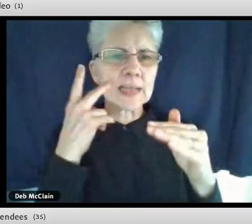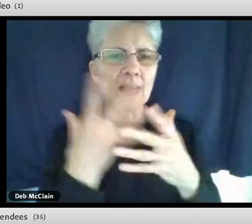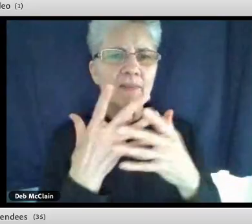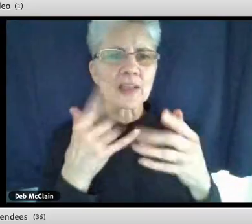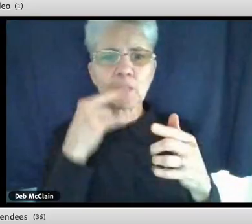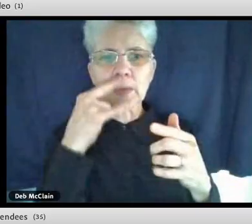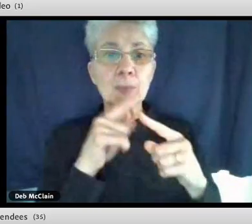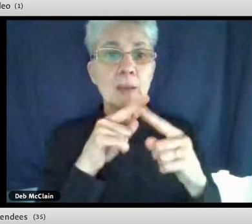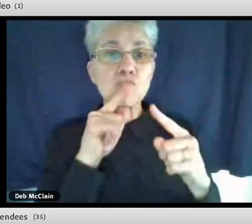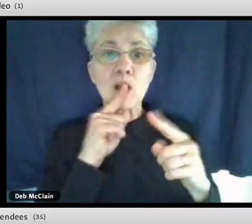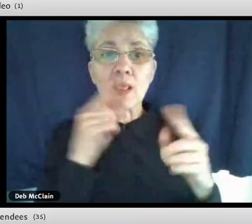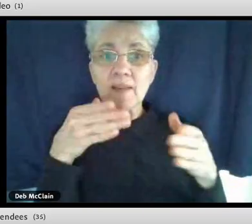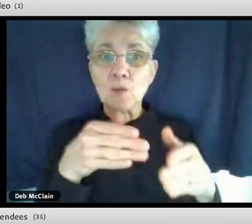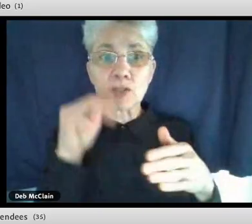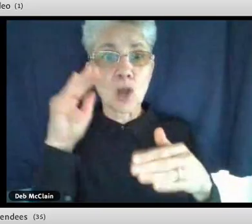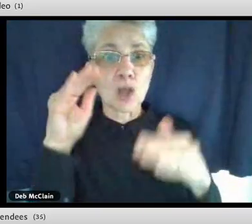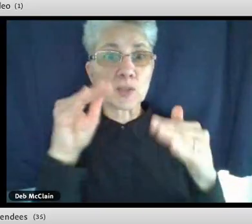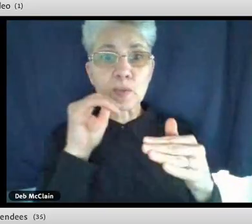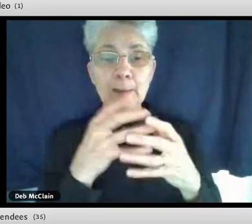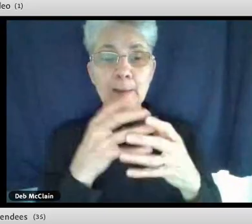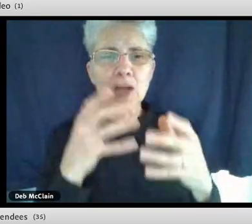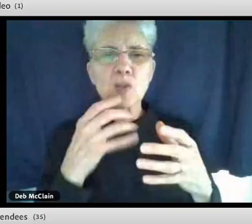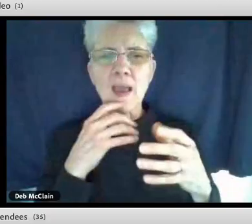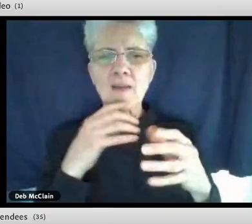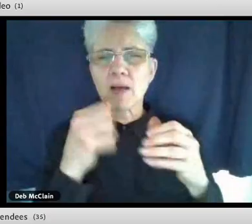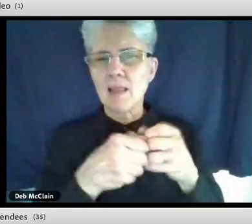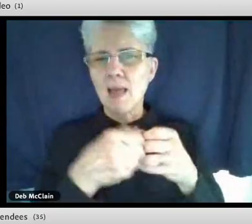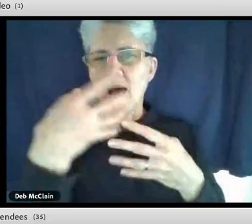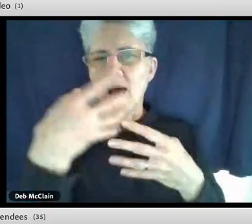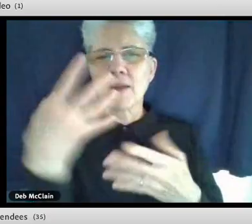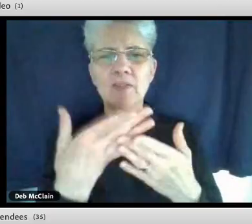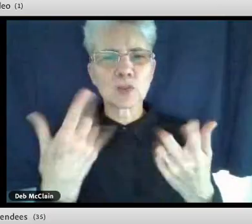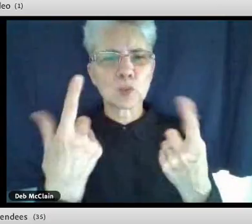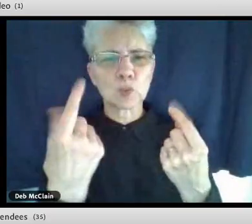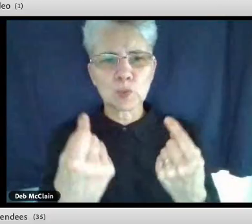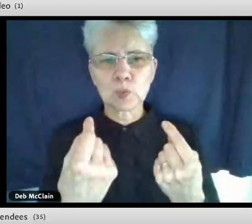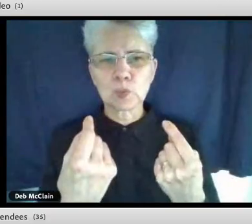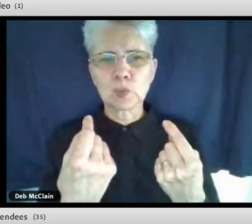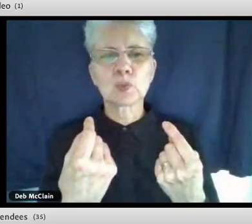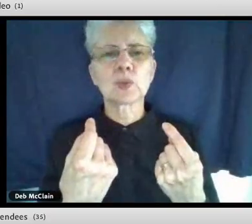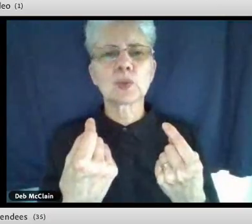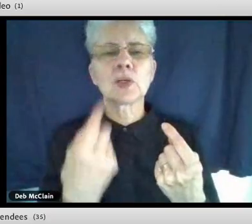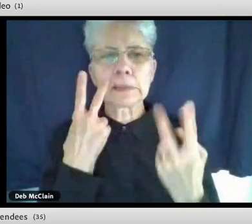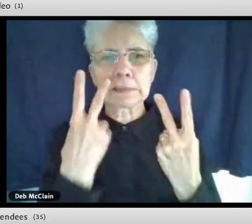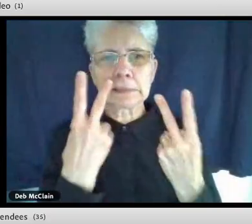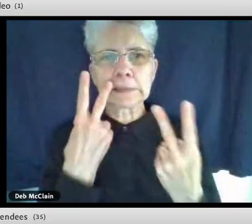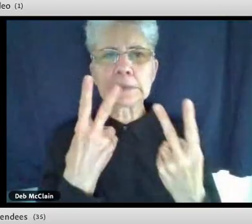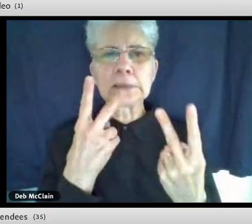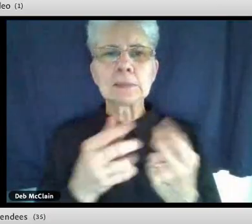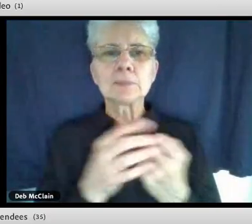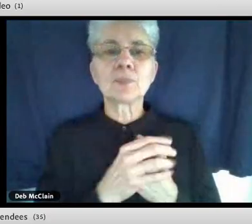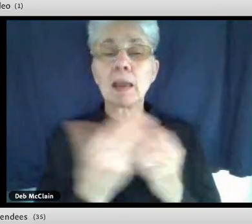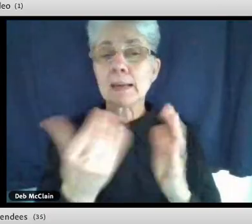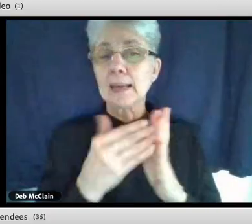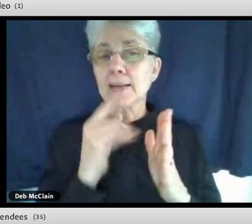We see a lot of things for kids but not necessarily for adults, so they've got a ton of things here, you guys can see.